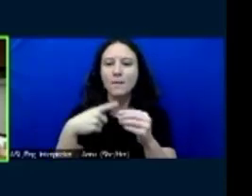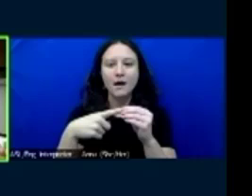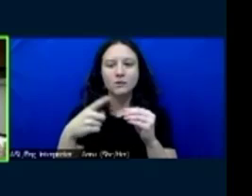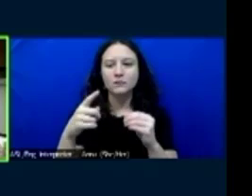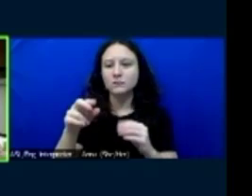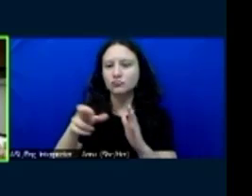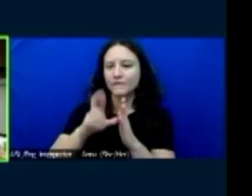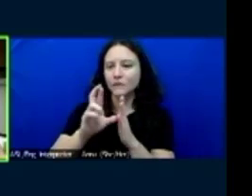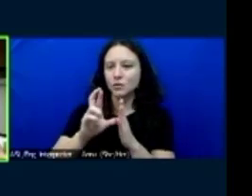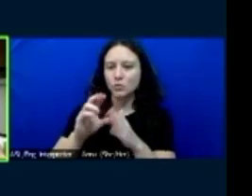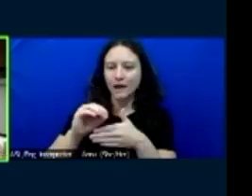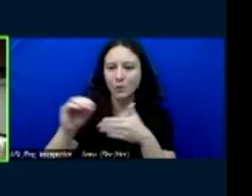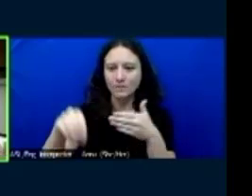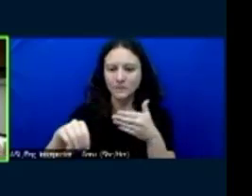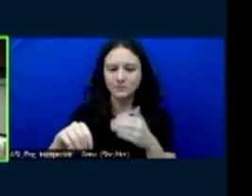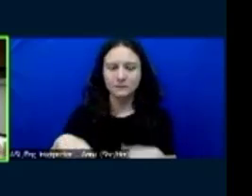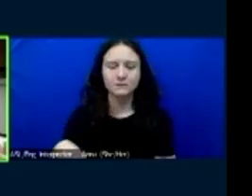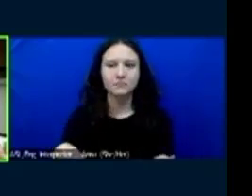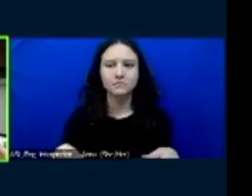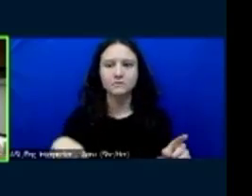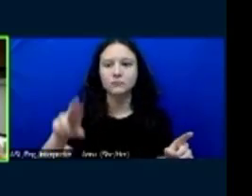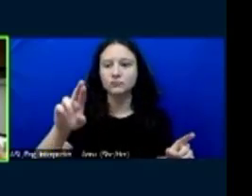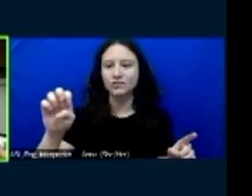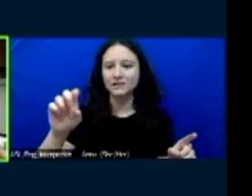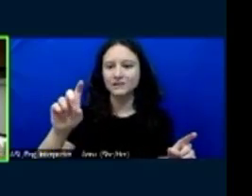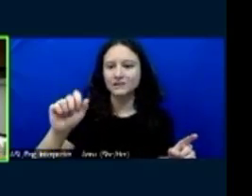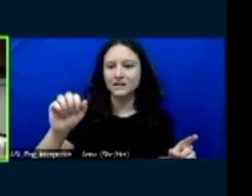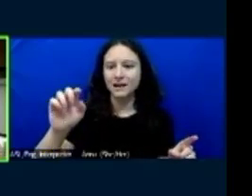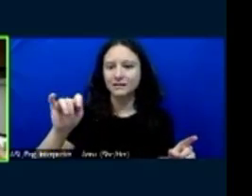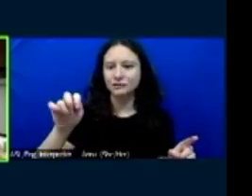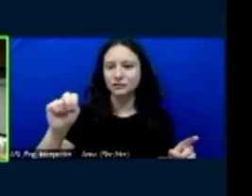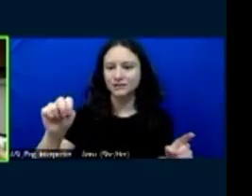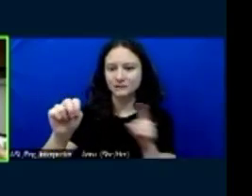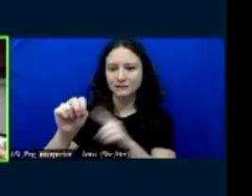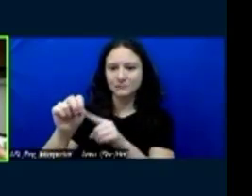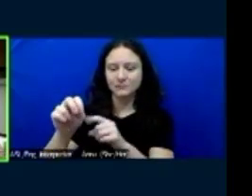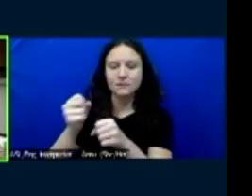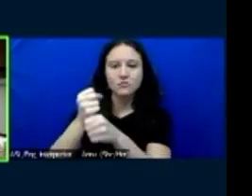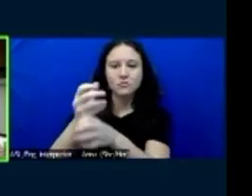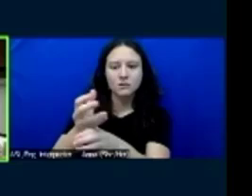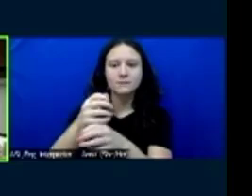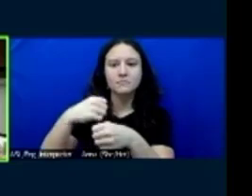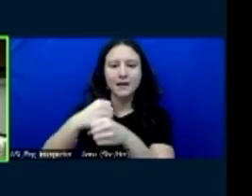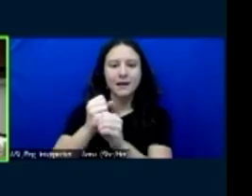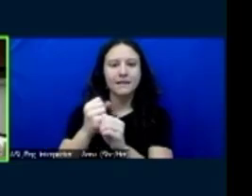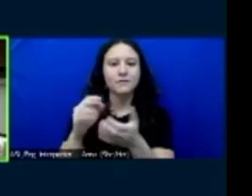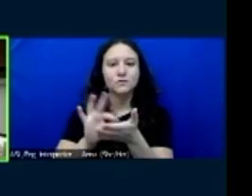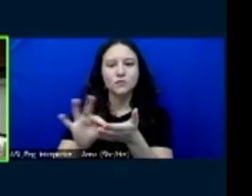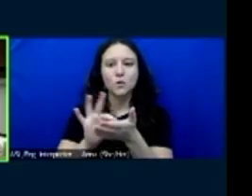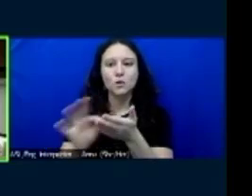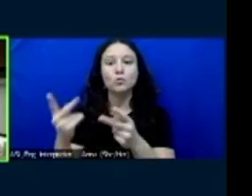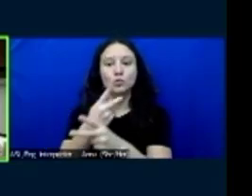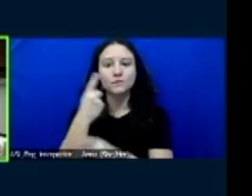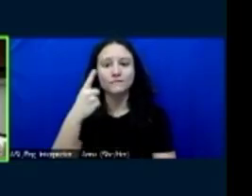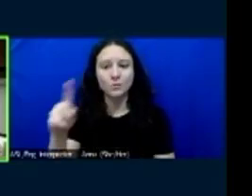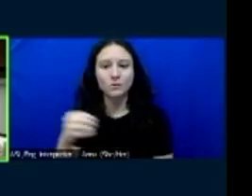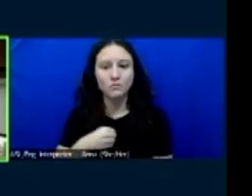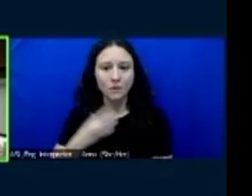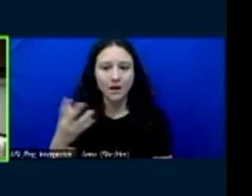Redaction made the scores worse for white applicants but not for black applicants.